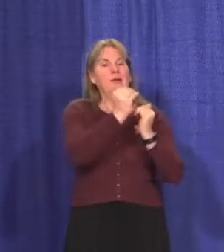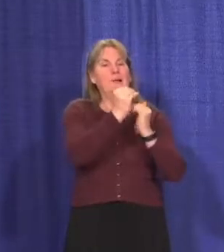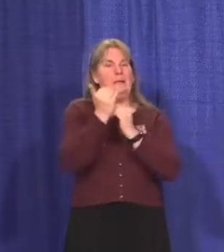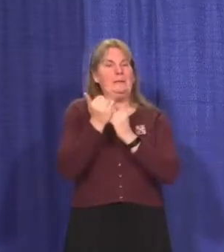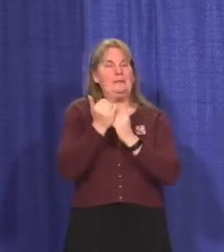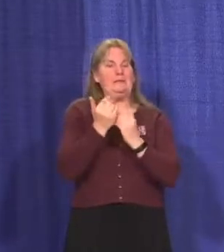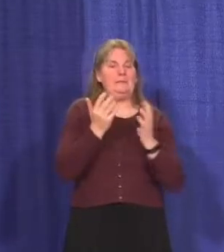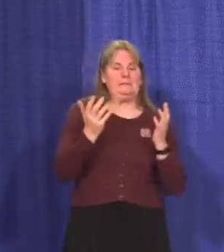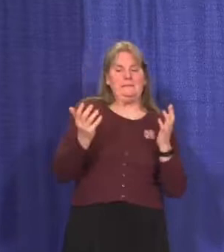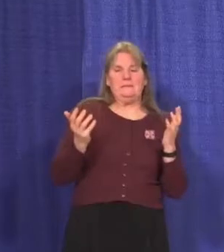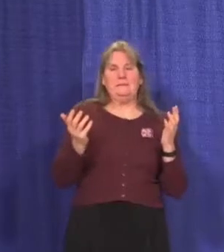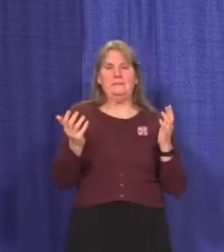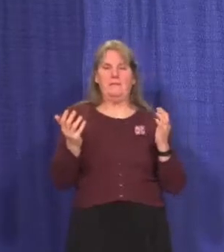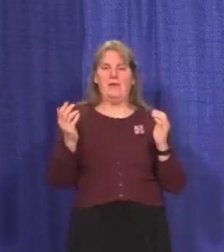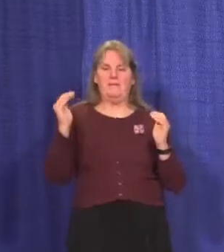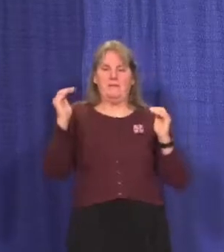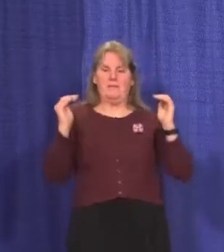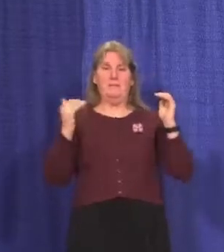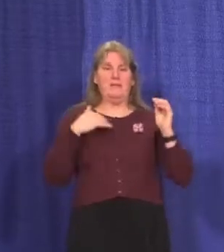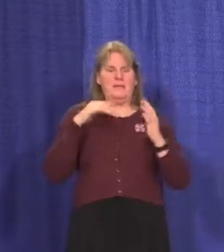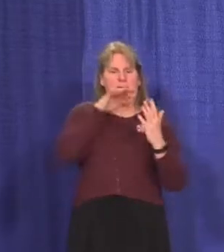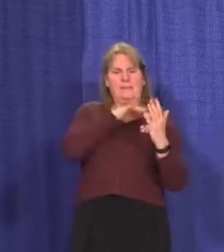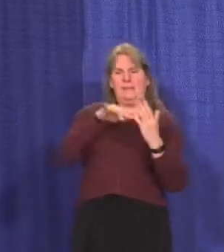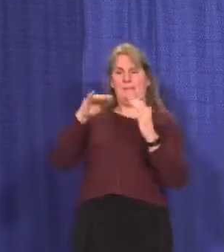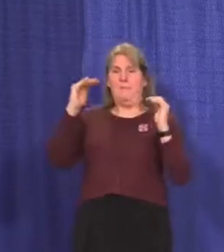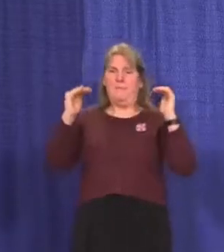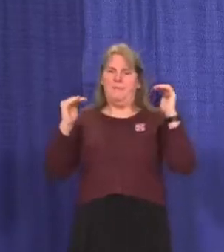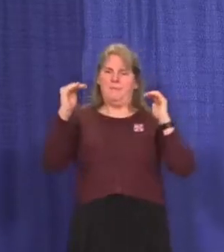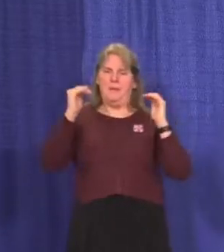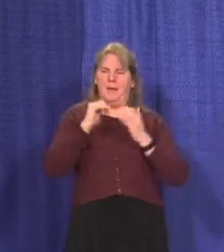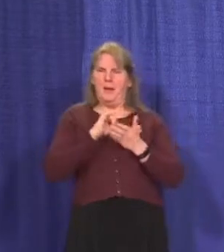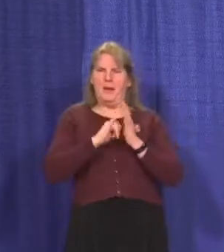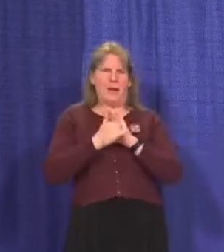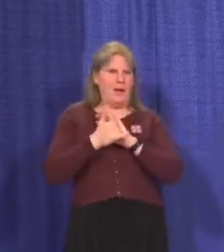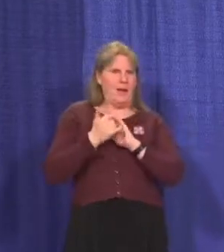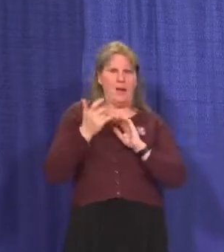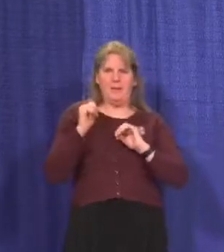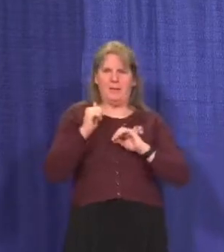and are looking at.